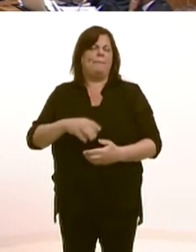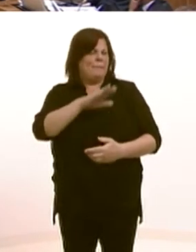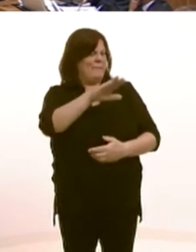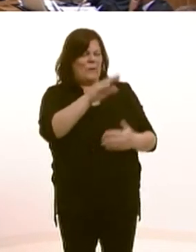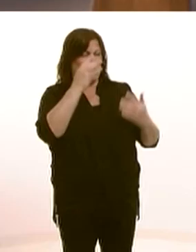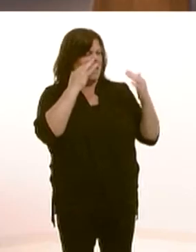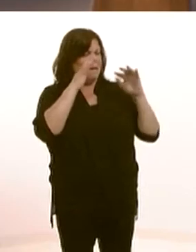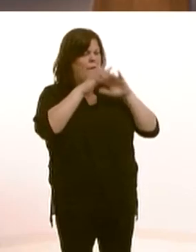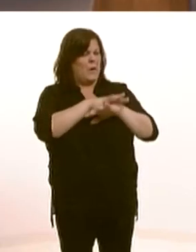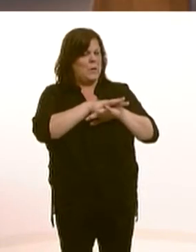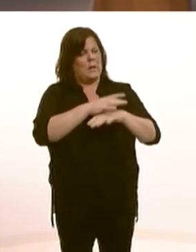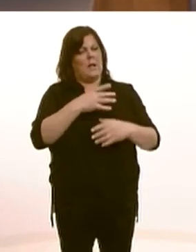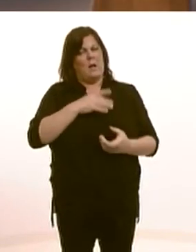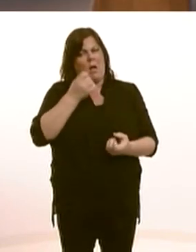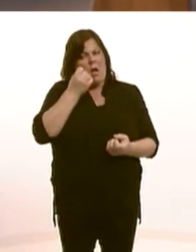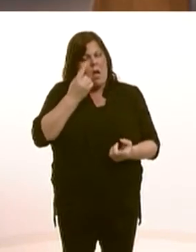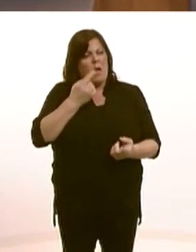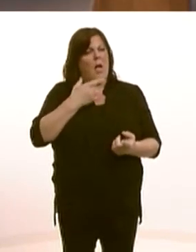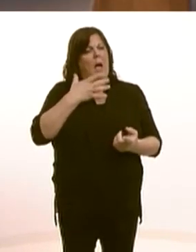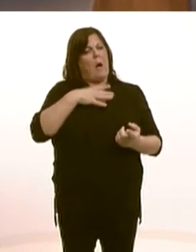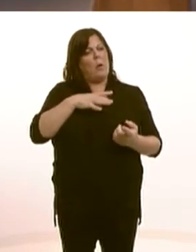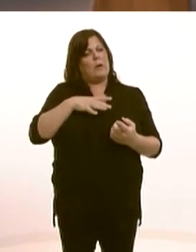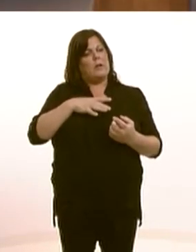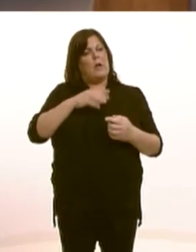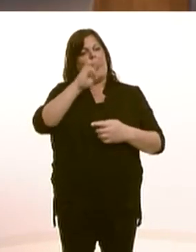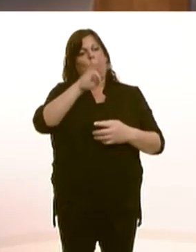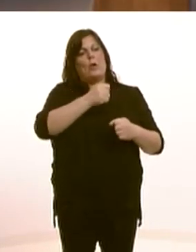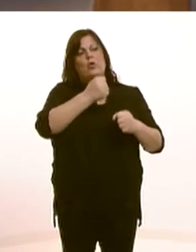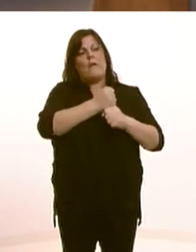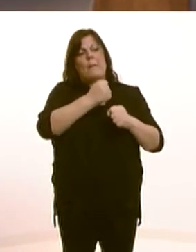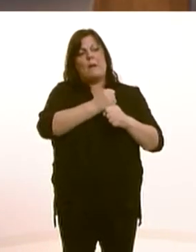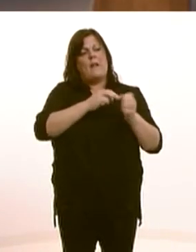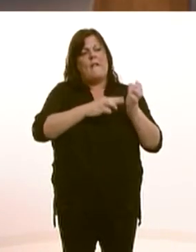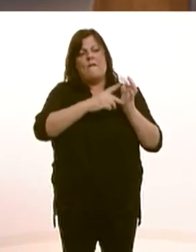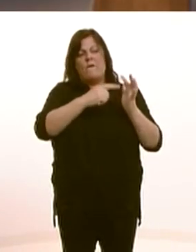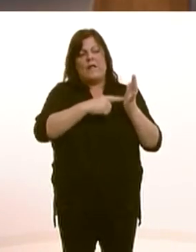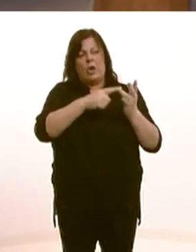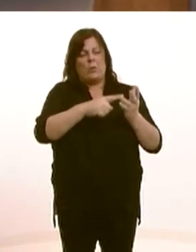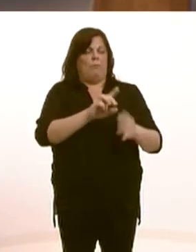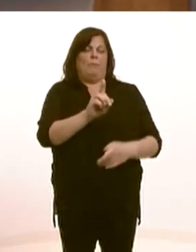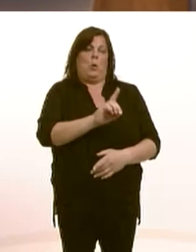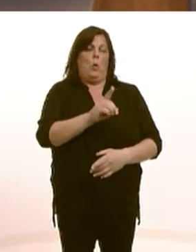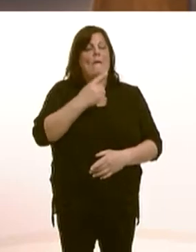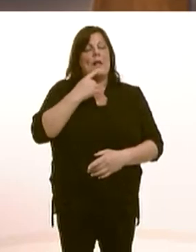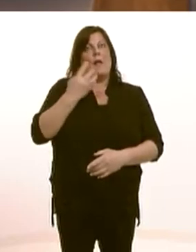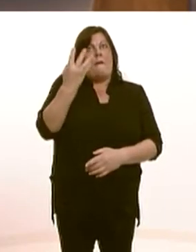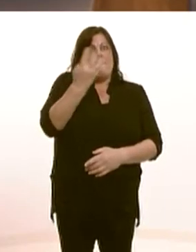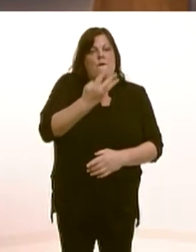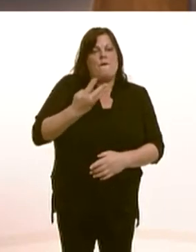What was suggested was that I wanted the Welsh Government to have a veto. NoóIíve said that all four Parliaments in the UK should be able to ratify any deal.